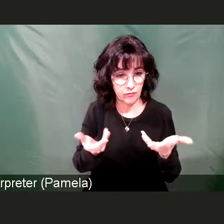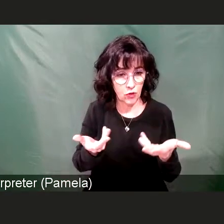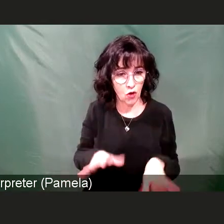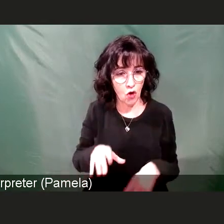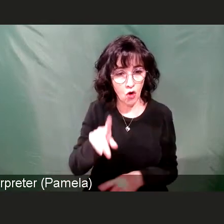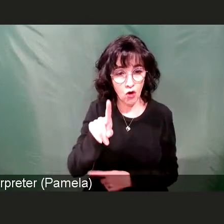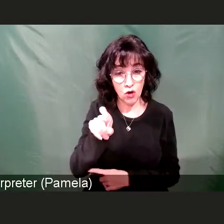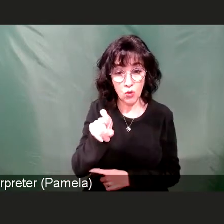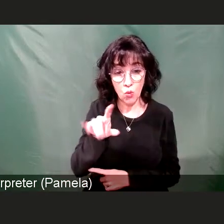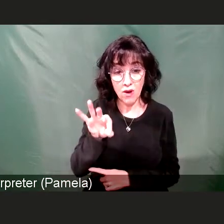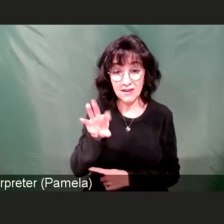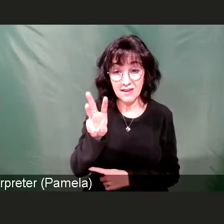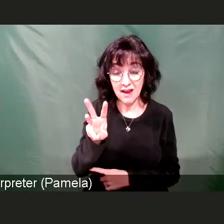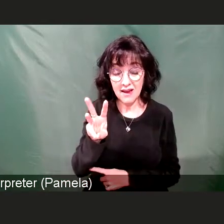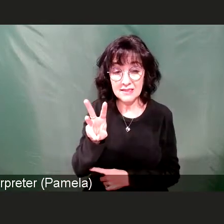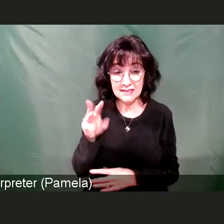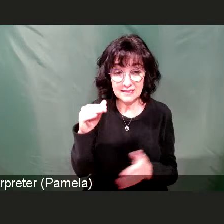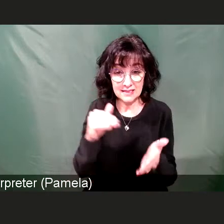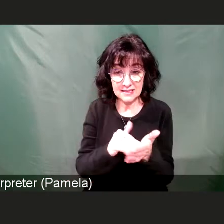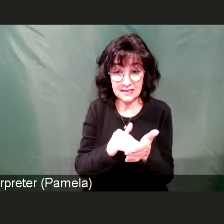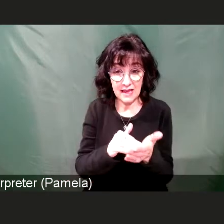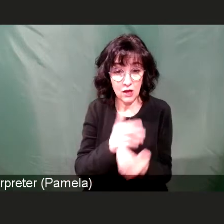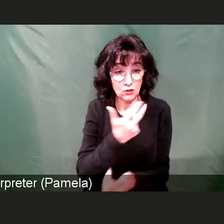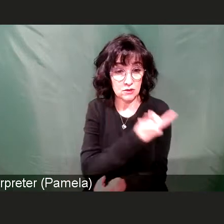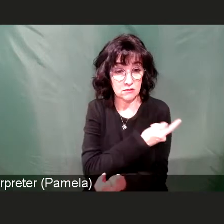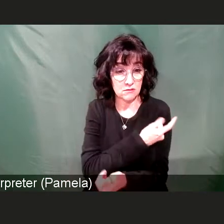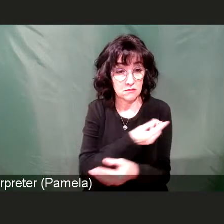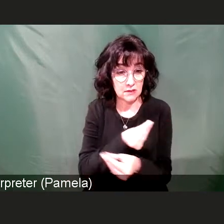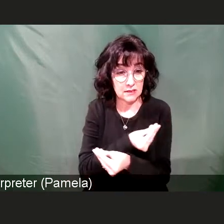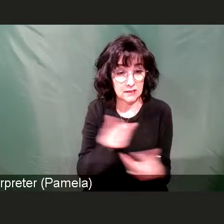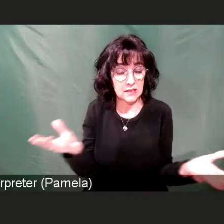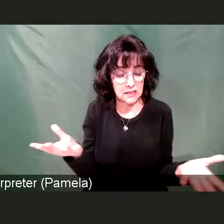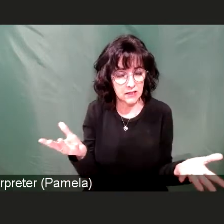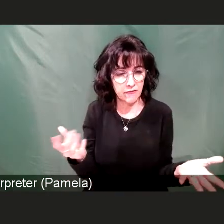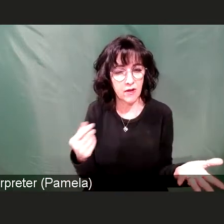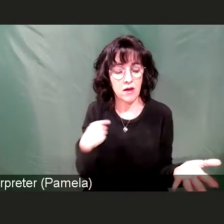of vaccine. When I looked at how Delaware was ranking last week